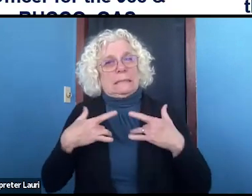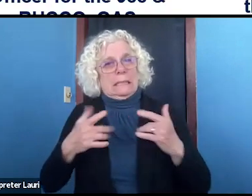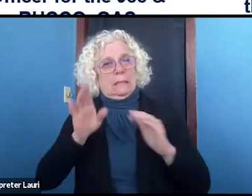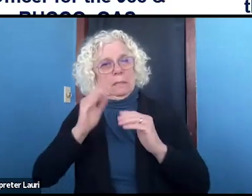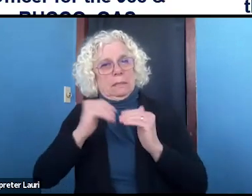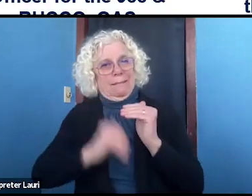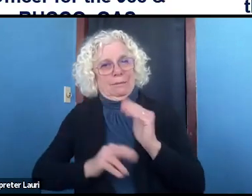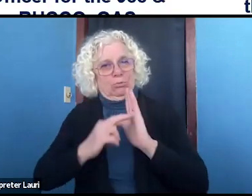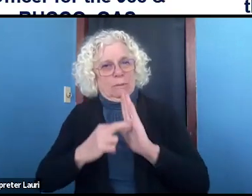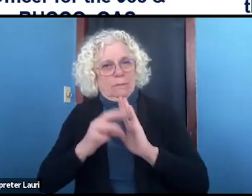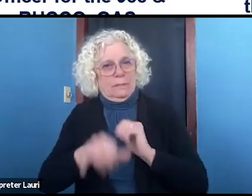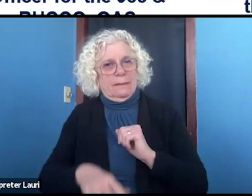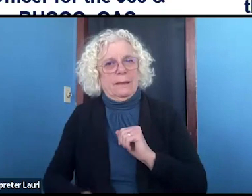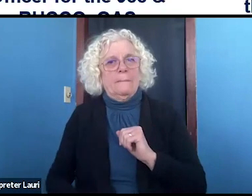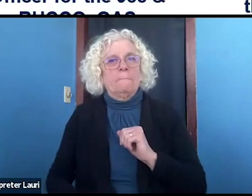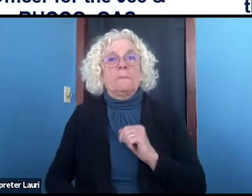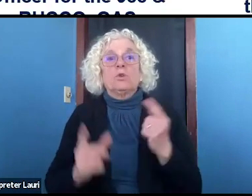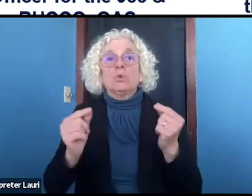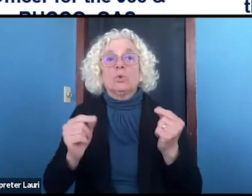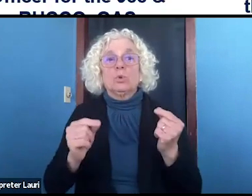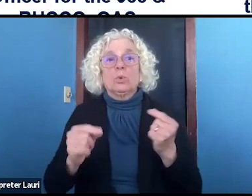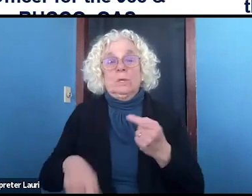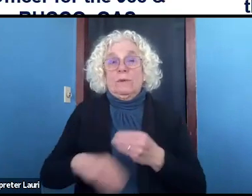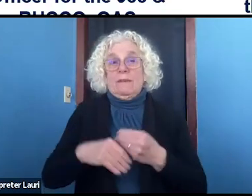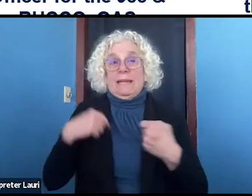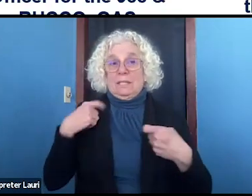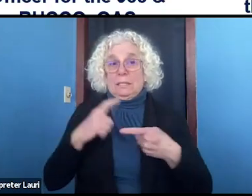We added Spanish text and chat services where Spanish speakers